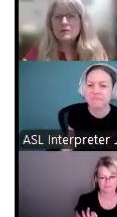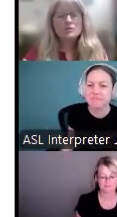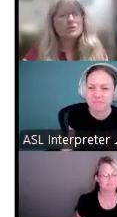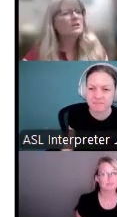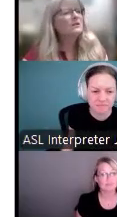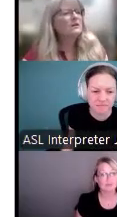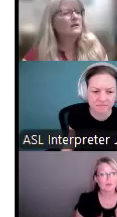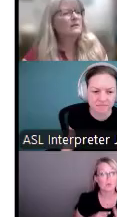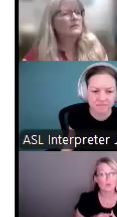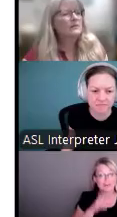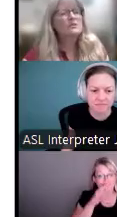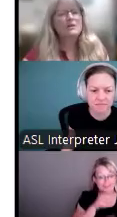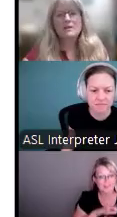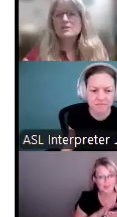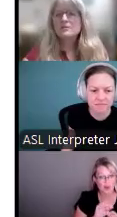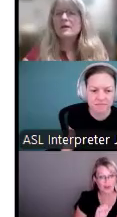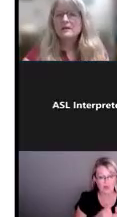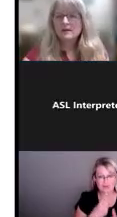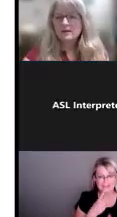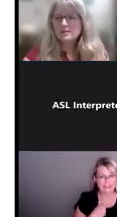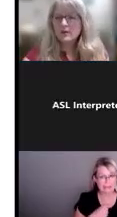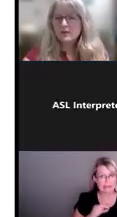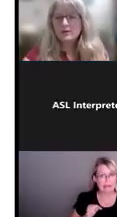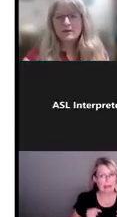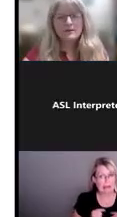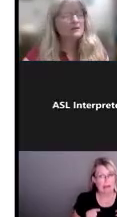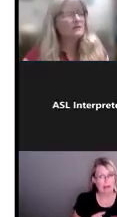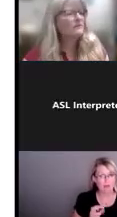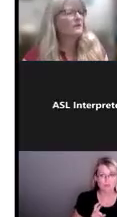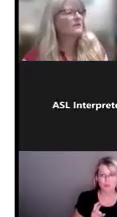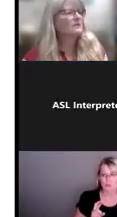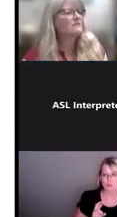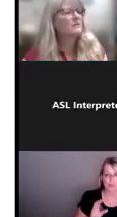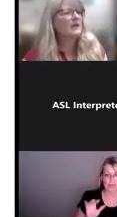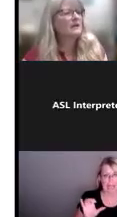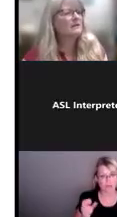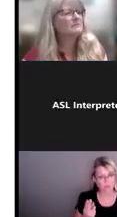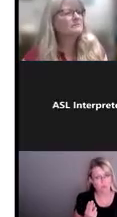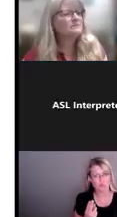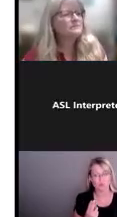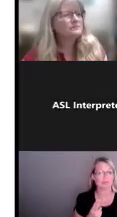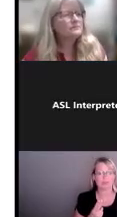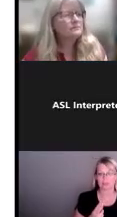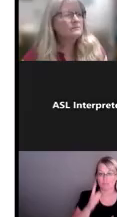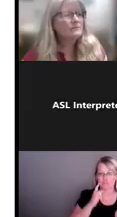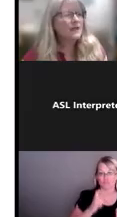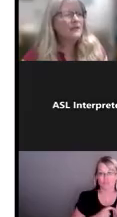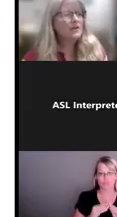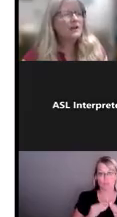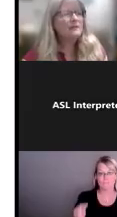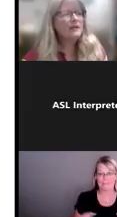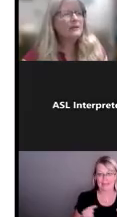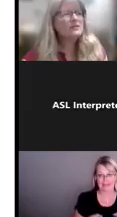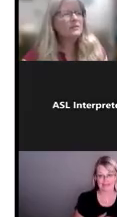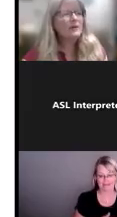ouch, they're starting to recognize when they're having feelings of pain, and they're not going to be able to